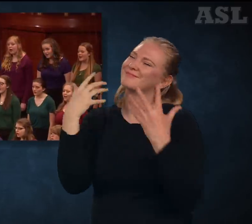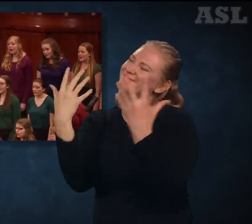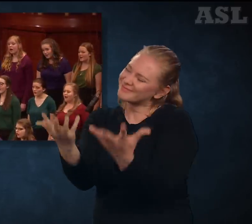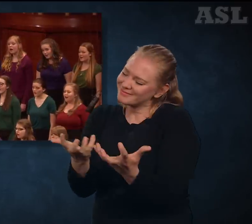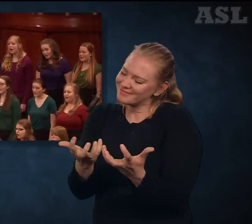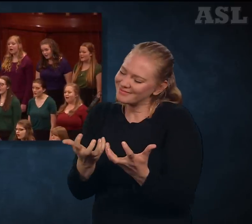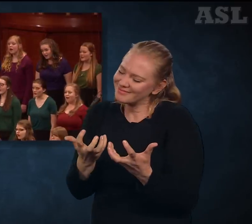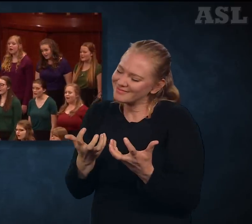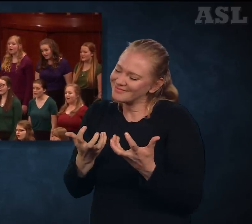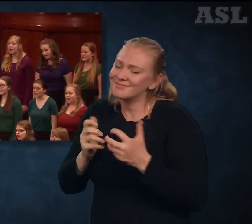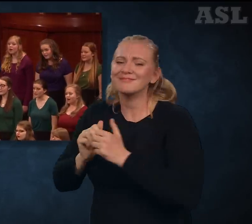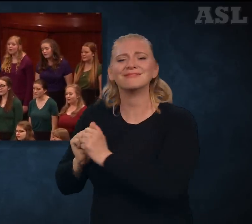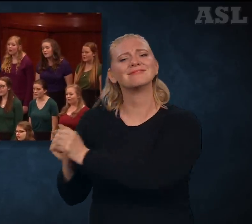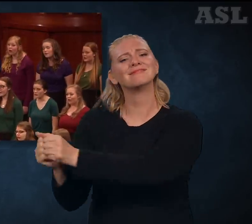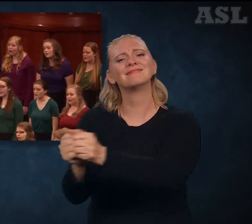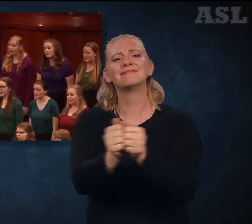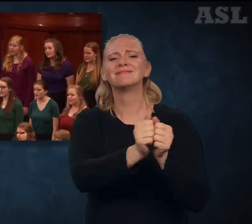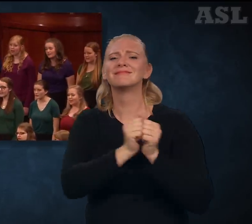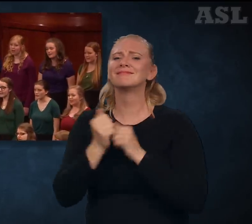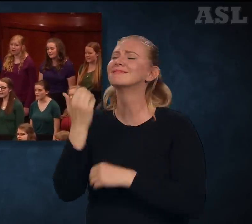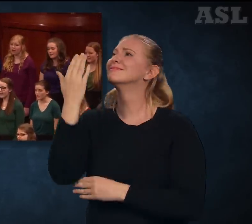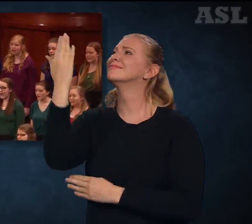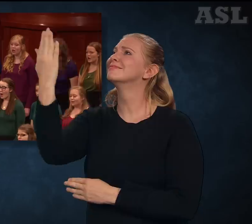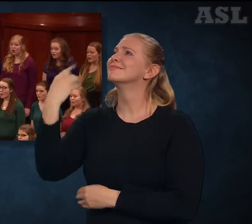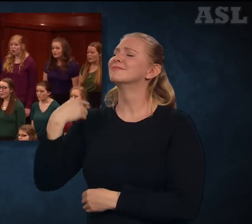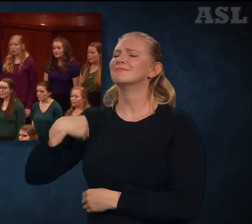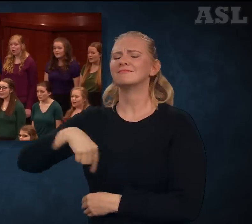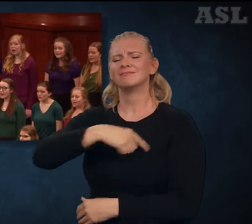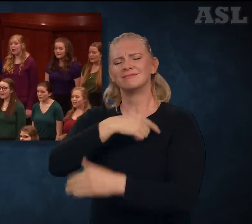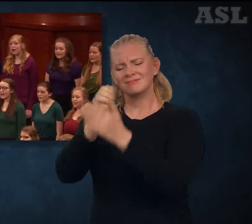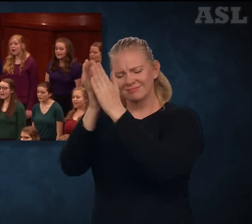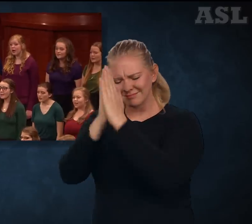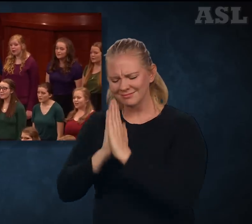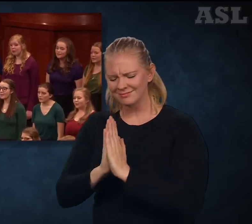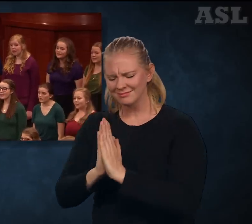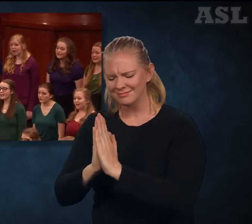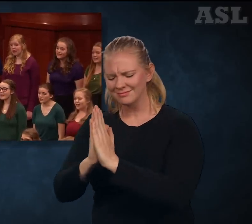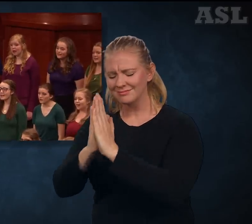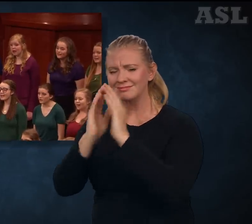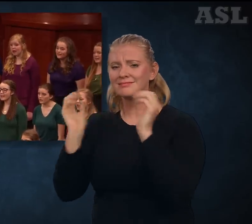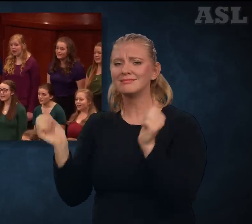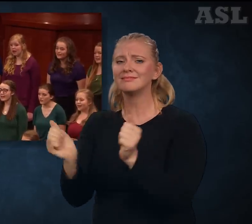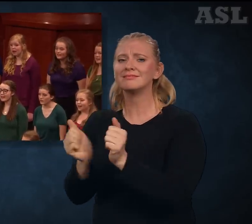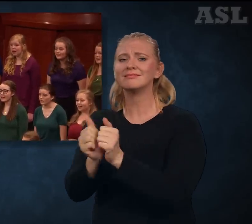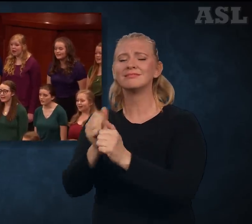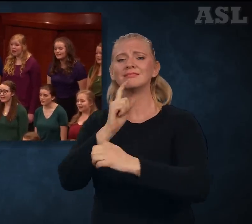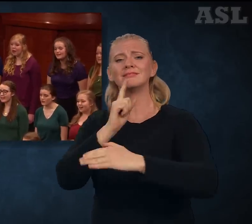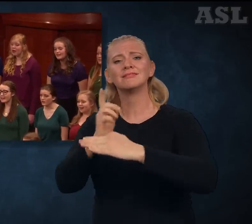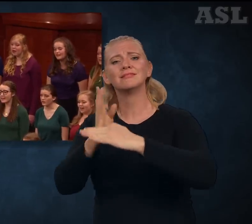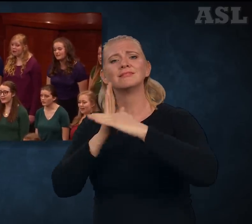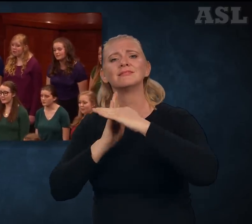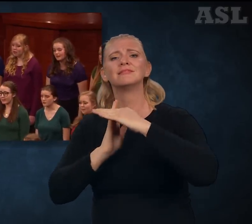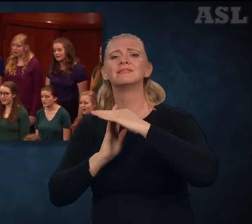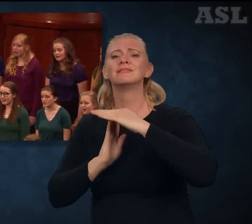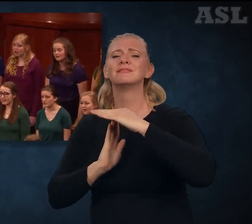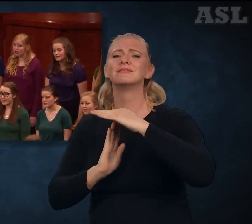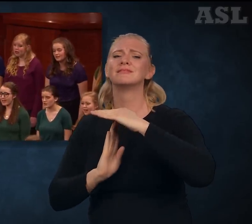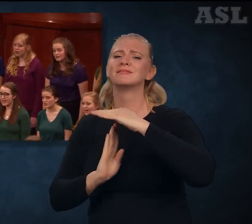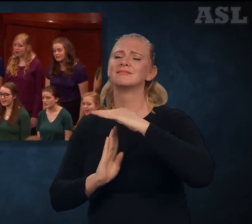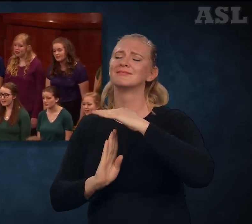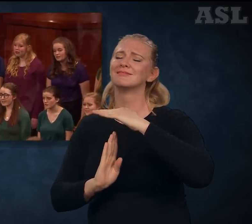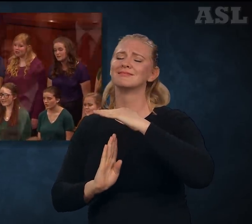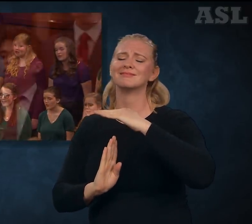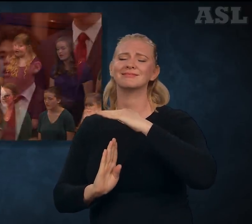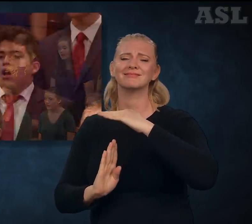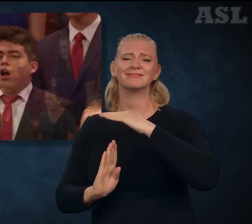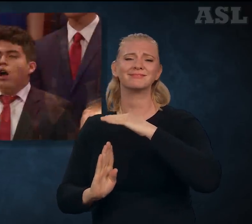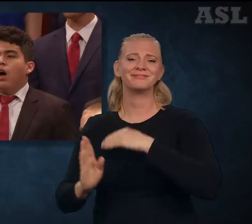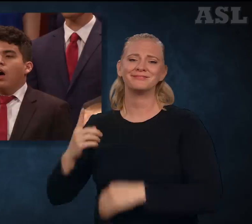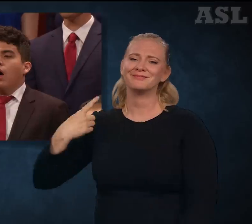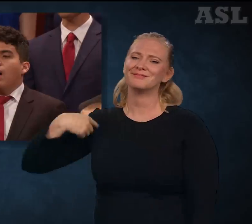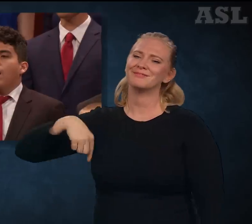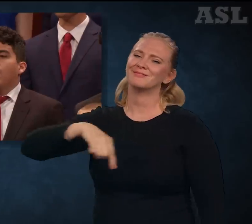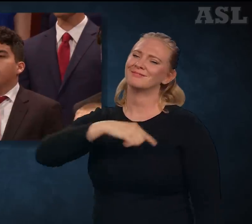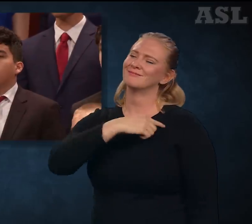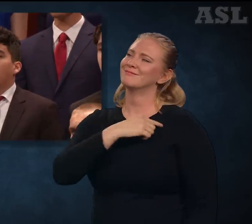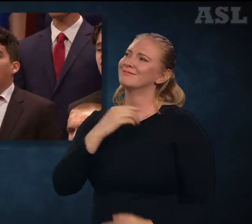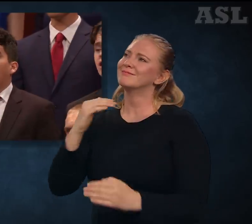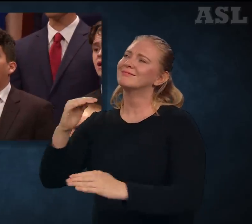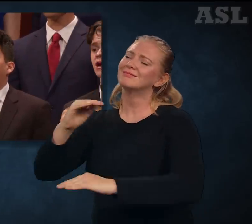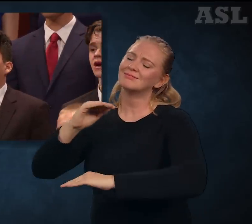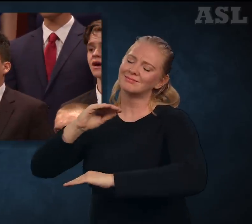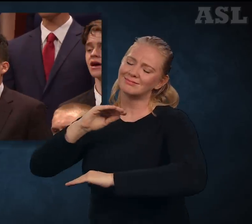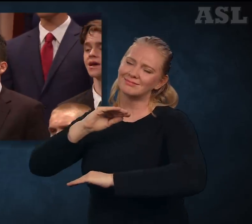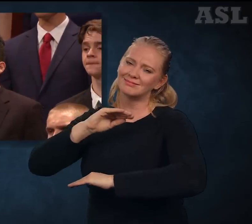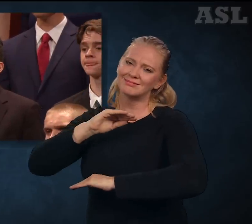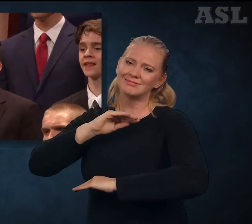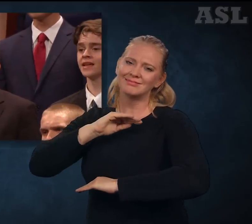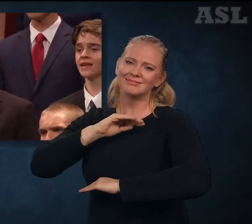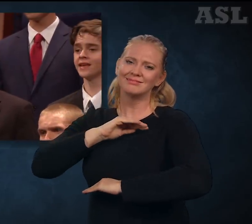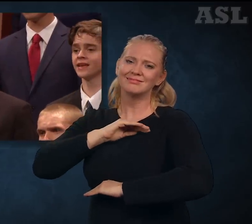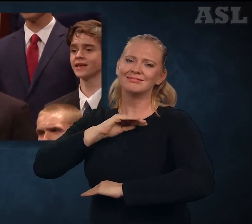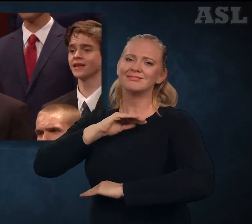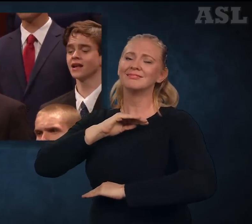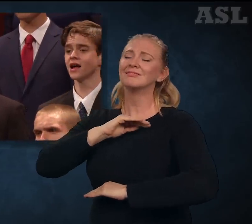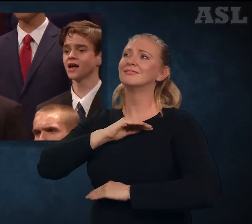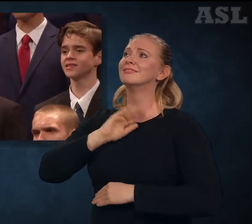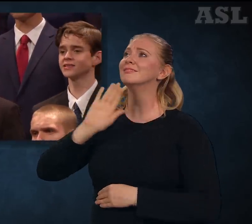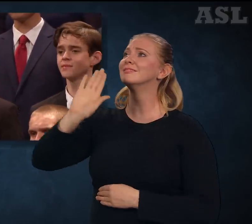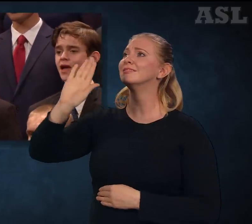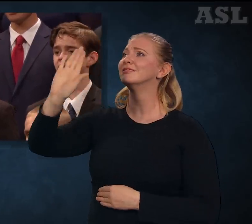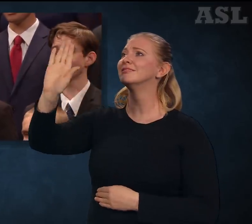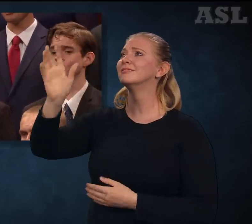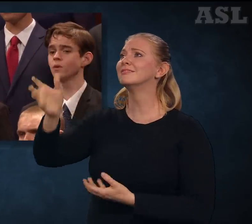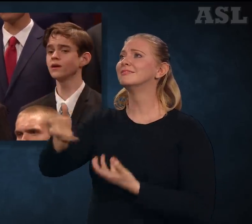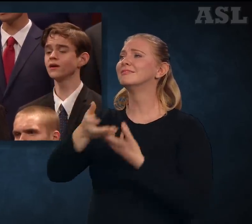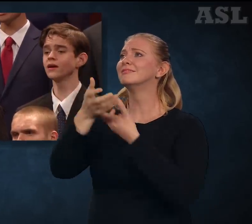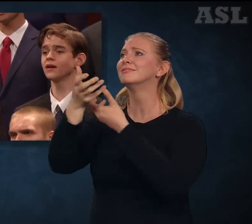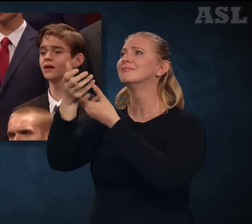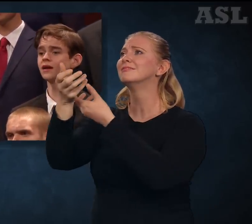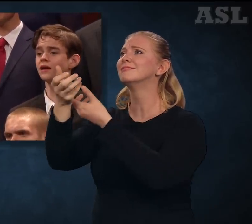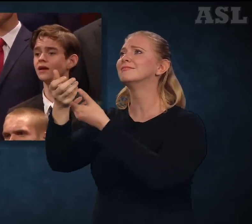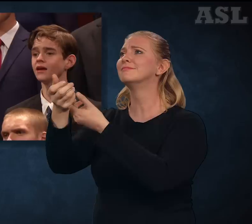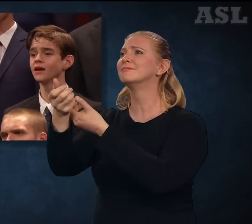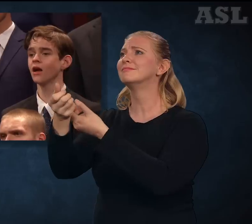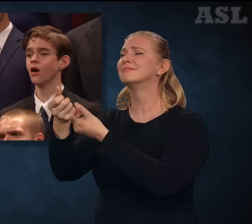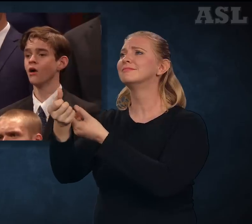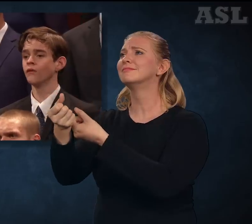WE YEARN FOR THEE; WE PLEAD IN MEEKNESS,